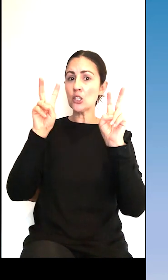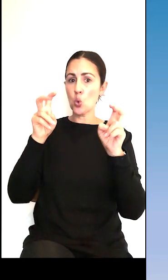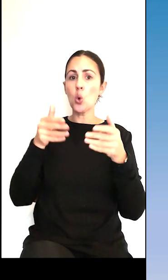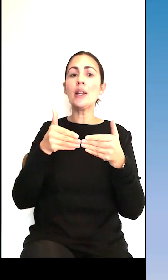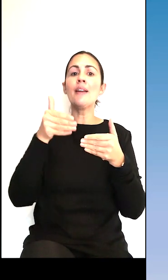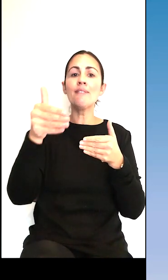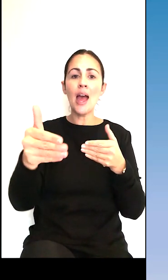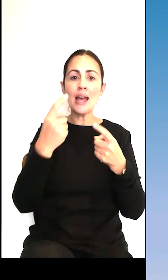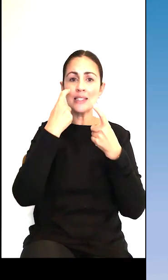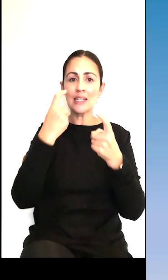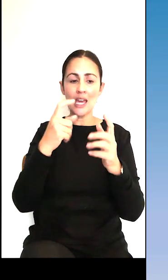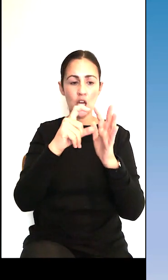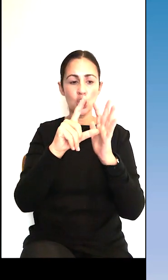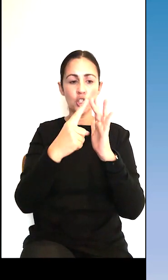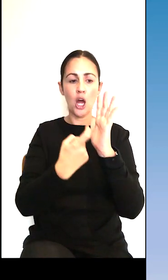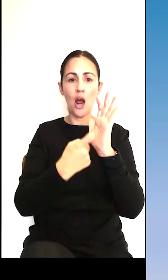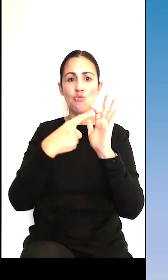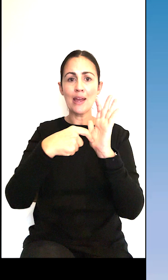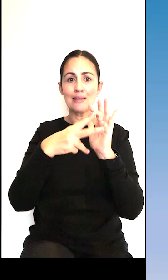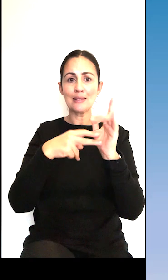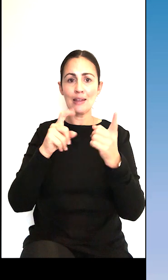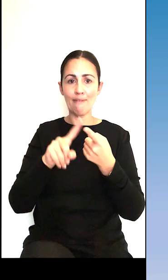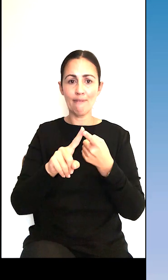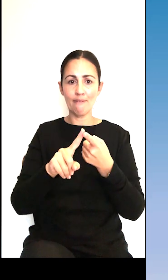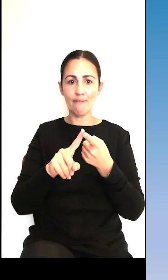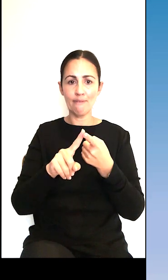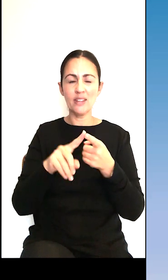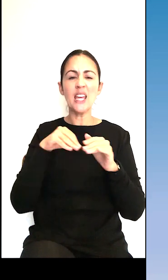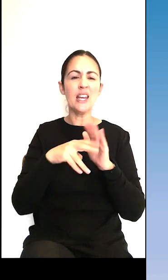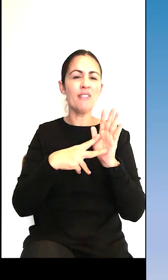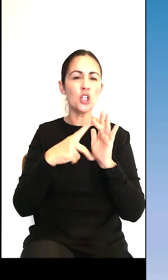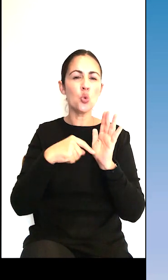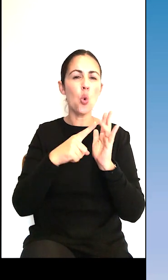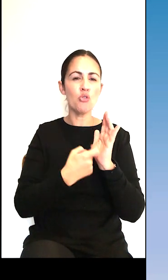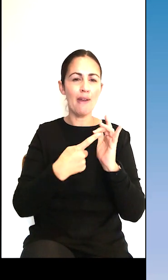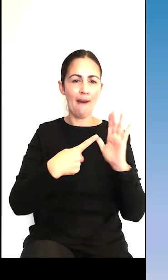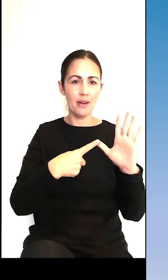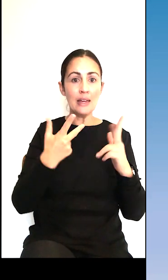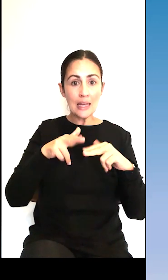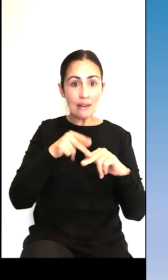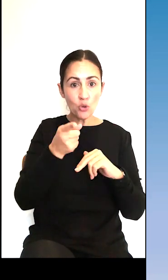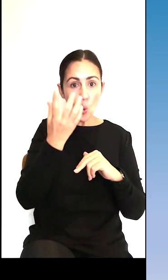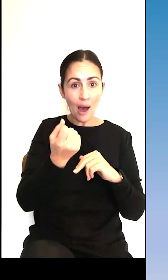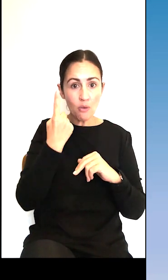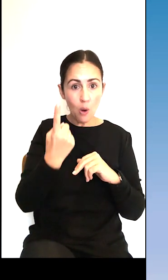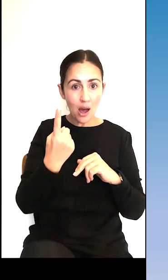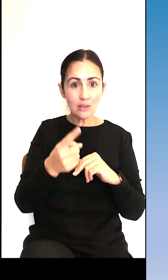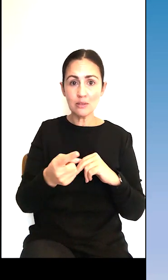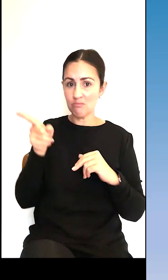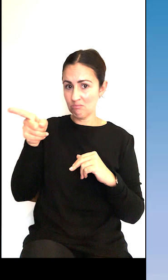which is a legally binding document if a person has decision- making capacity. If however,